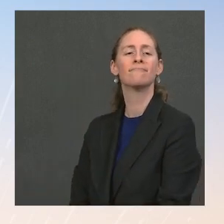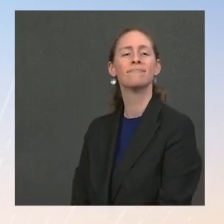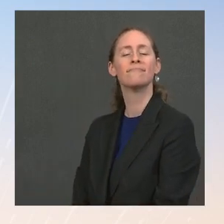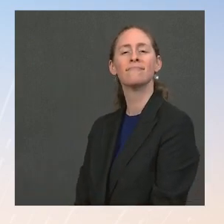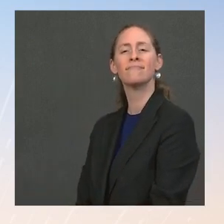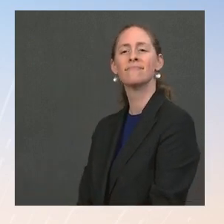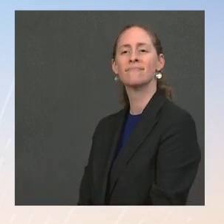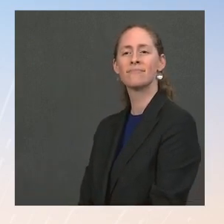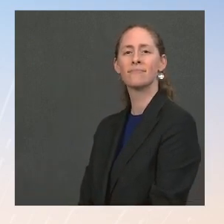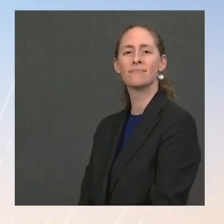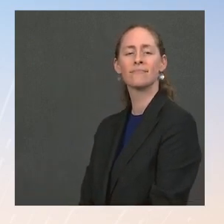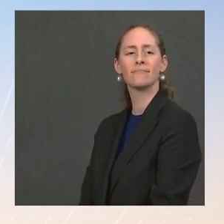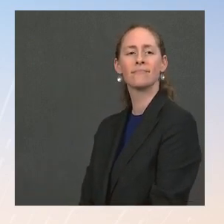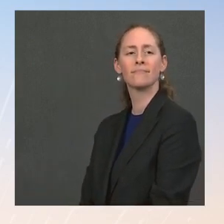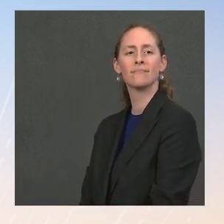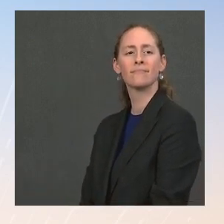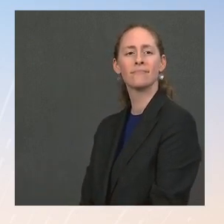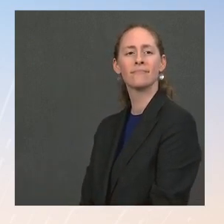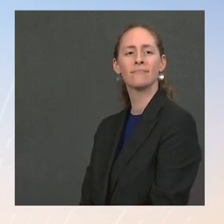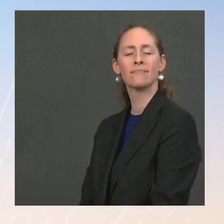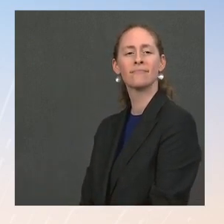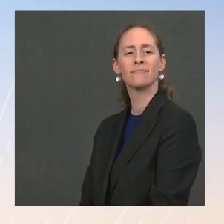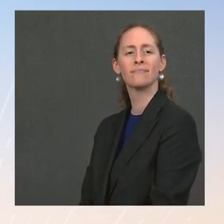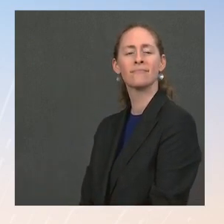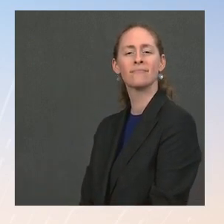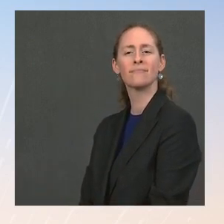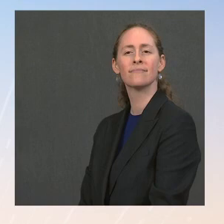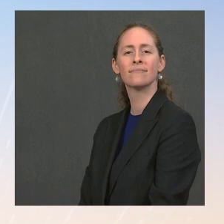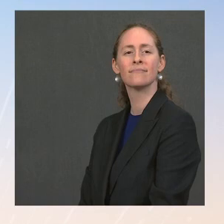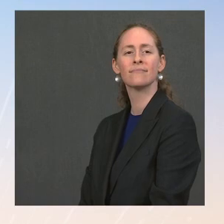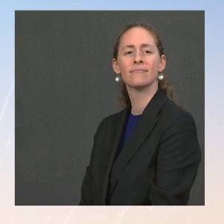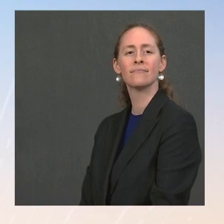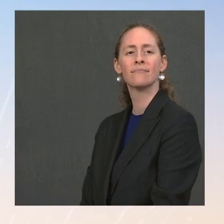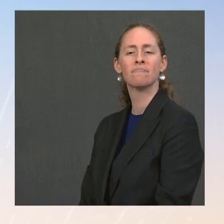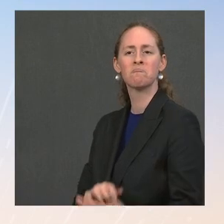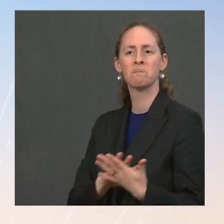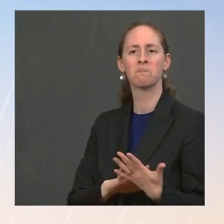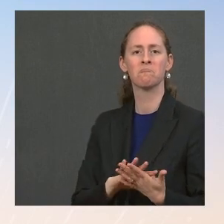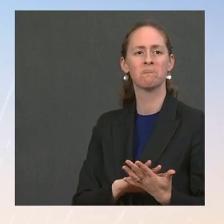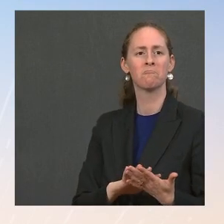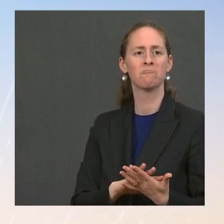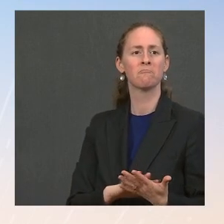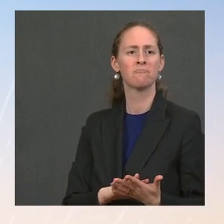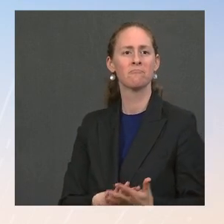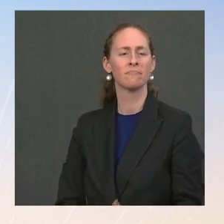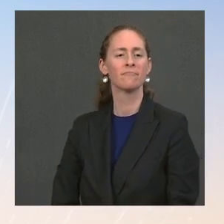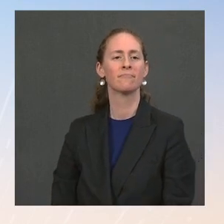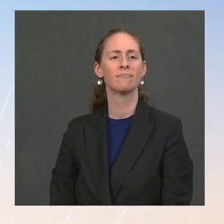can give Americans about how long we kind of got to hunker down to get through this? Ms. Psaki: Americans should know that the Federal Reserve is in- makes independent assessments.